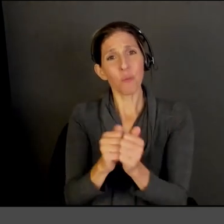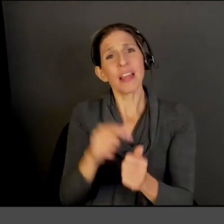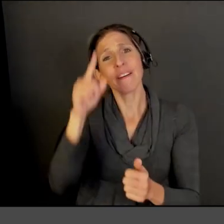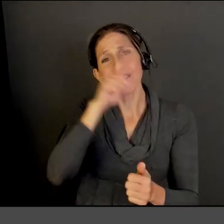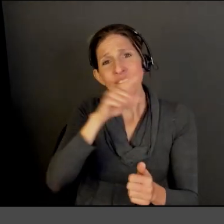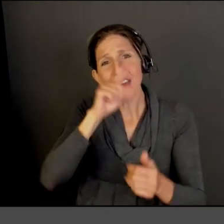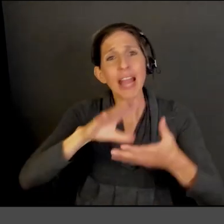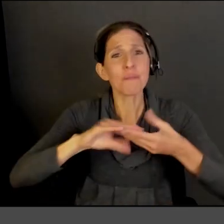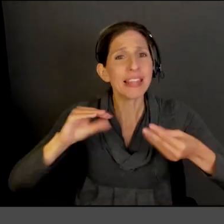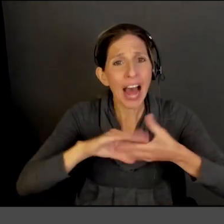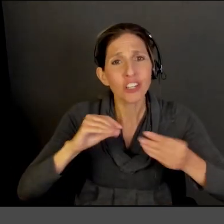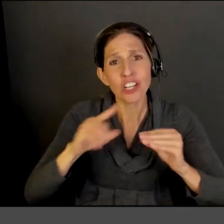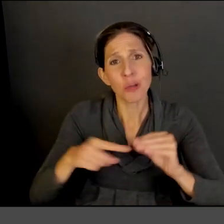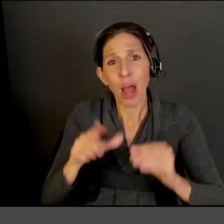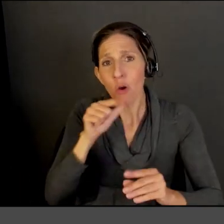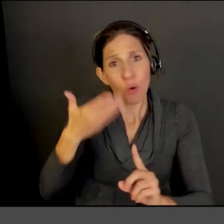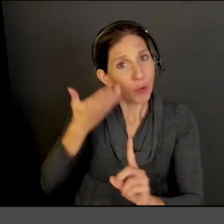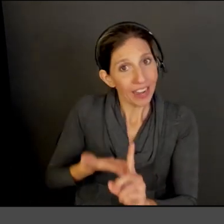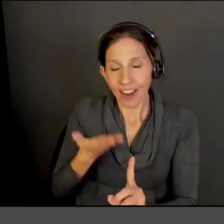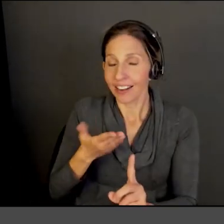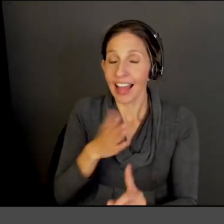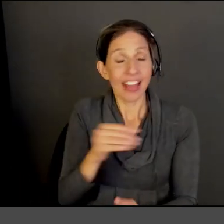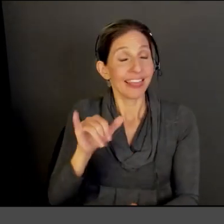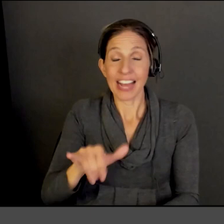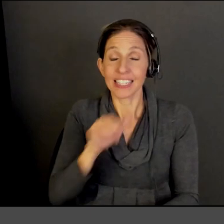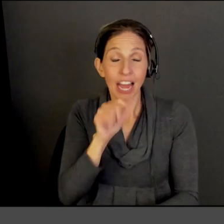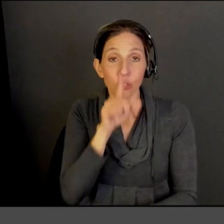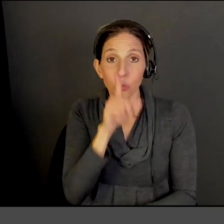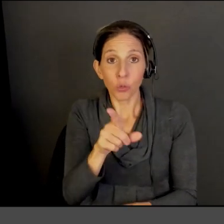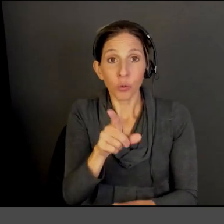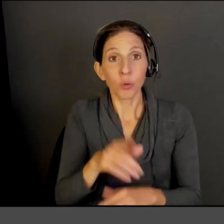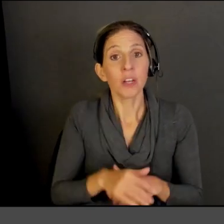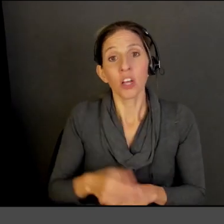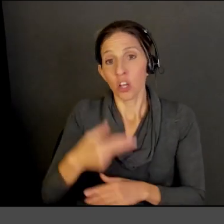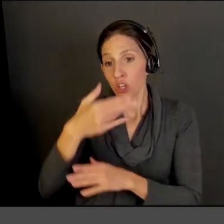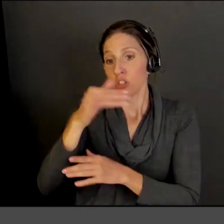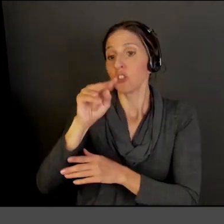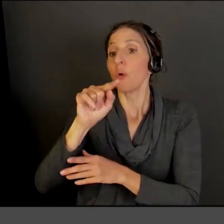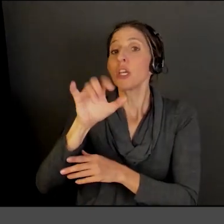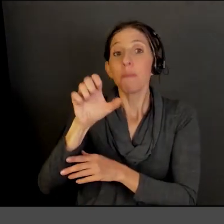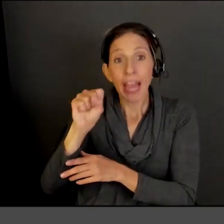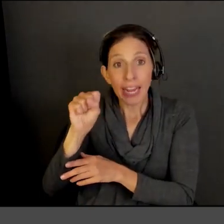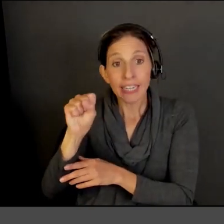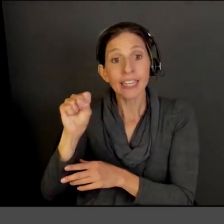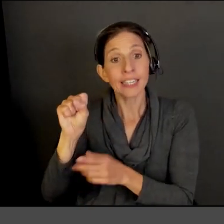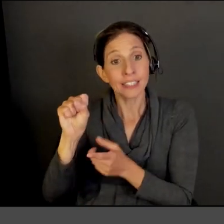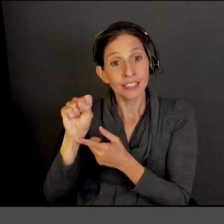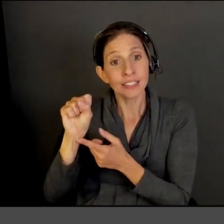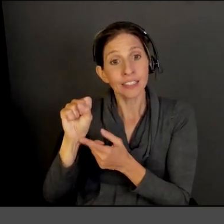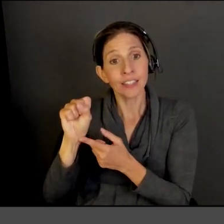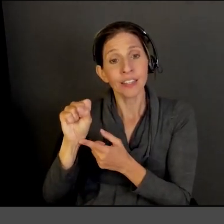AND THAT IS NOT TRUE. SO THE HUMANITIES, THEN WE CAN GRASP THEM AND OF COURSE, WE'RE GOING TO ANALYZE THEM